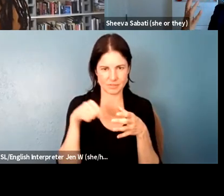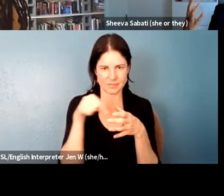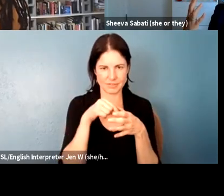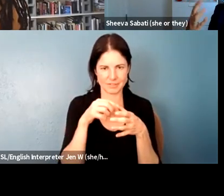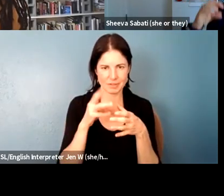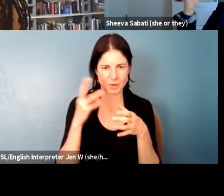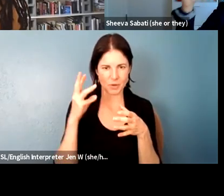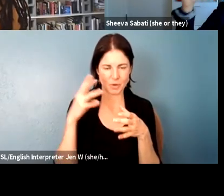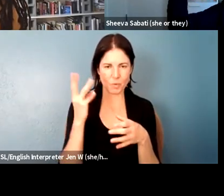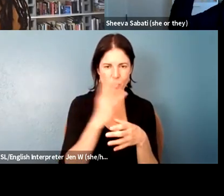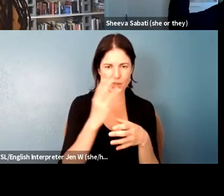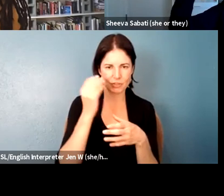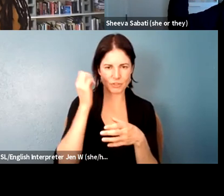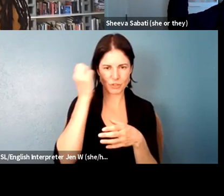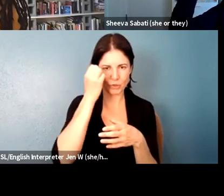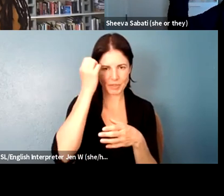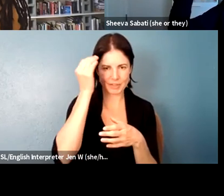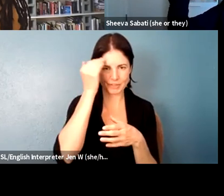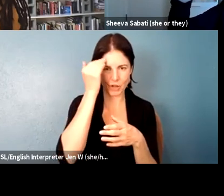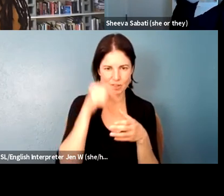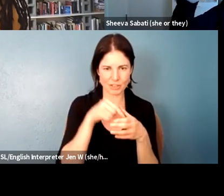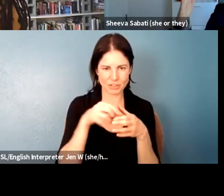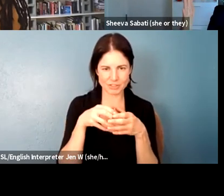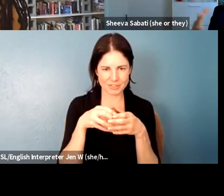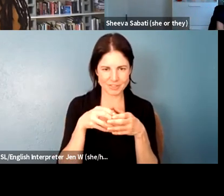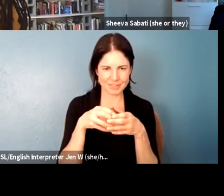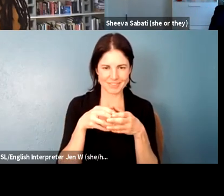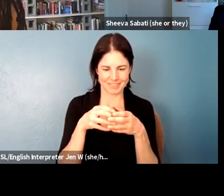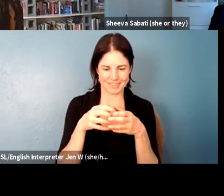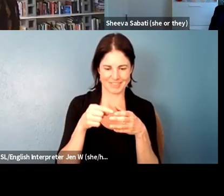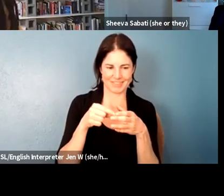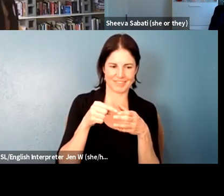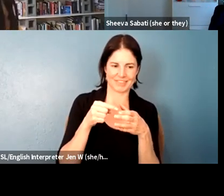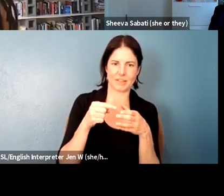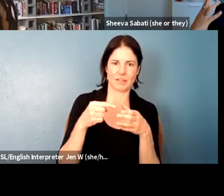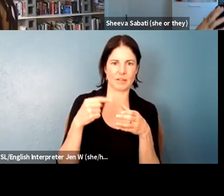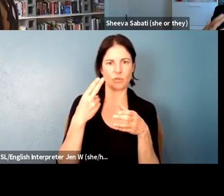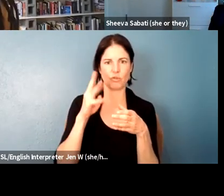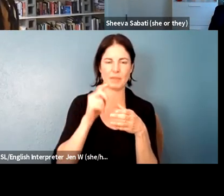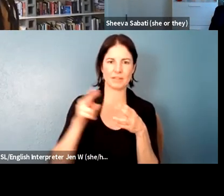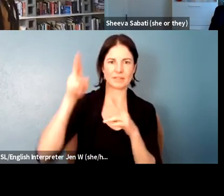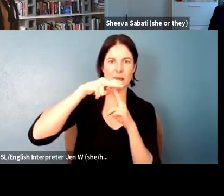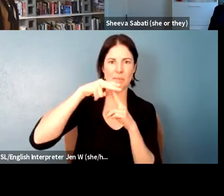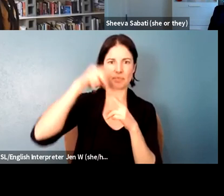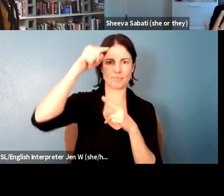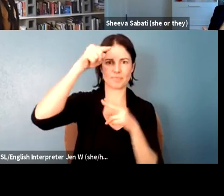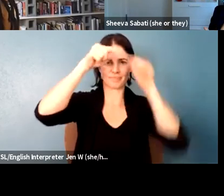knowledges have put humans at the top of this like hierarchy. And I think that there is so much to learn from the more than